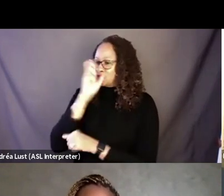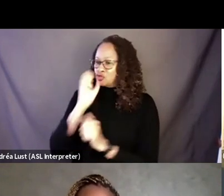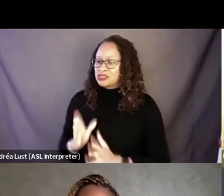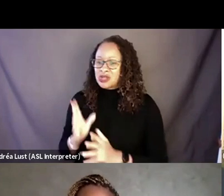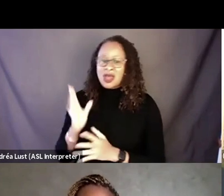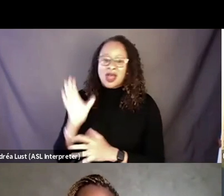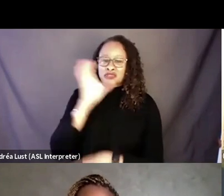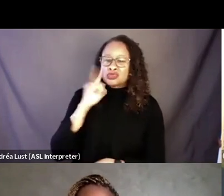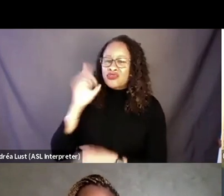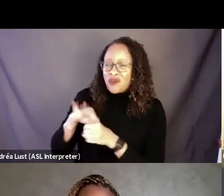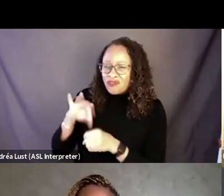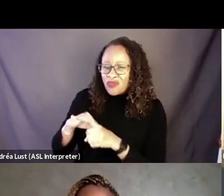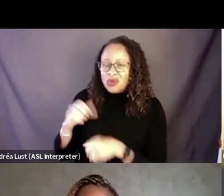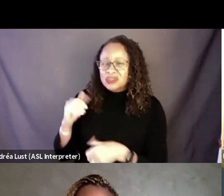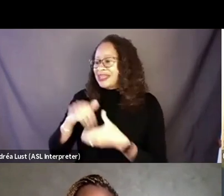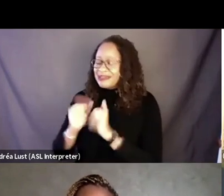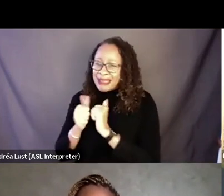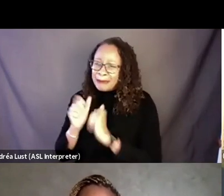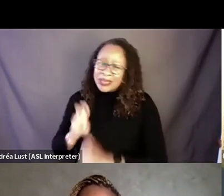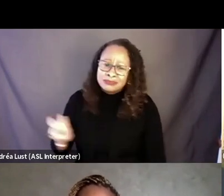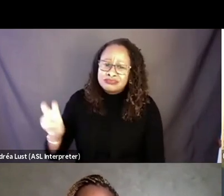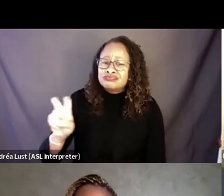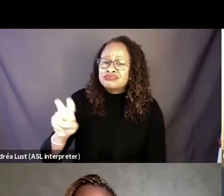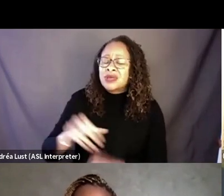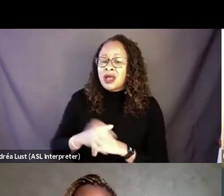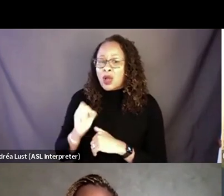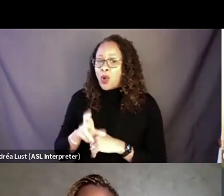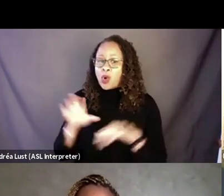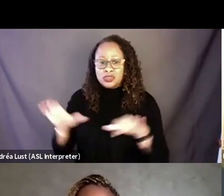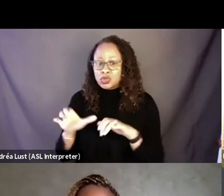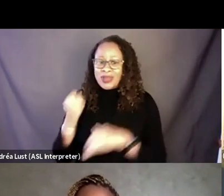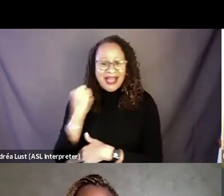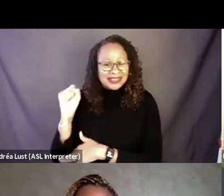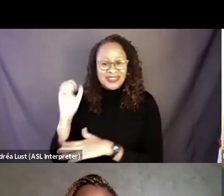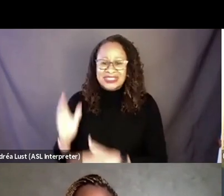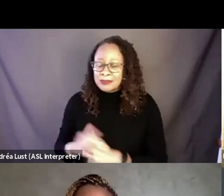or in the campaign trail, or just doing activism. Like I woke up very early in the morning